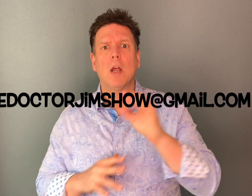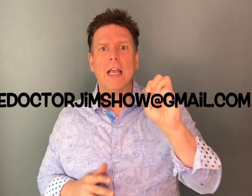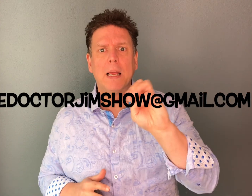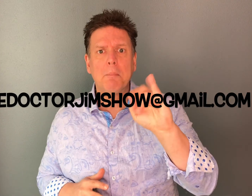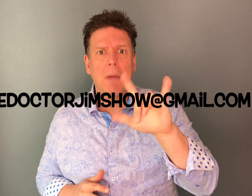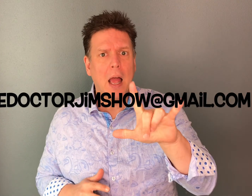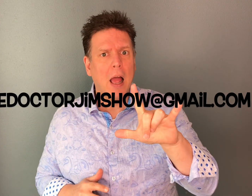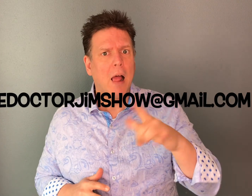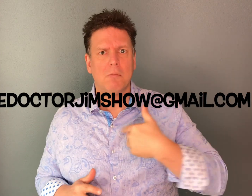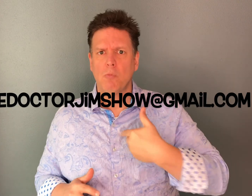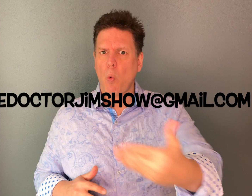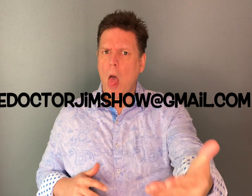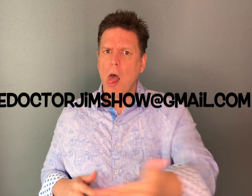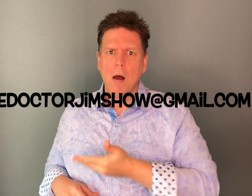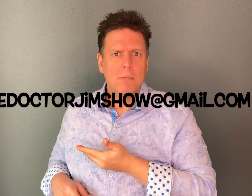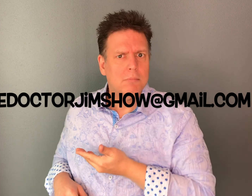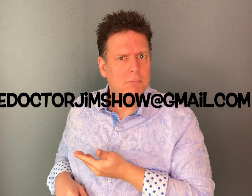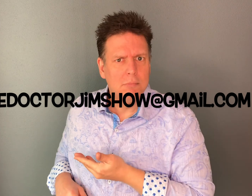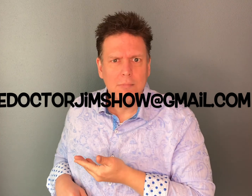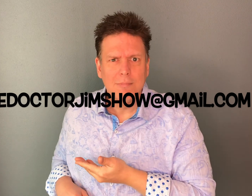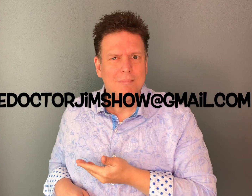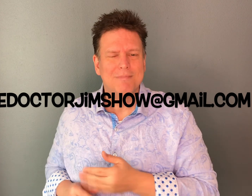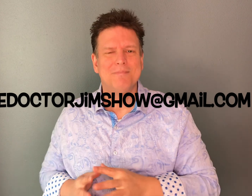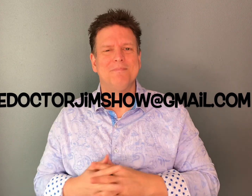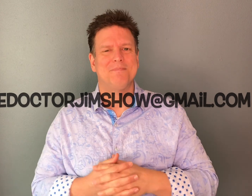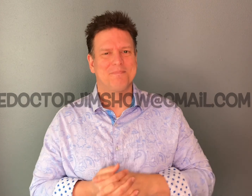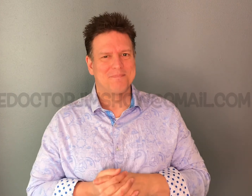me through email, I welcome it.